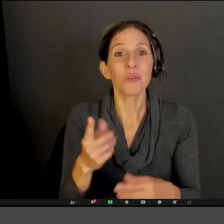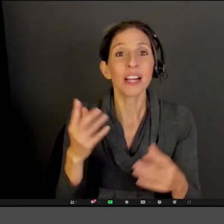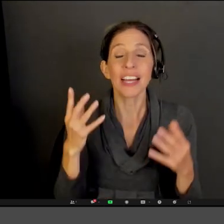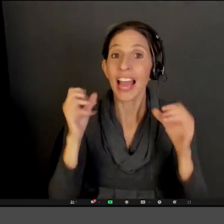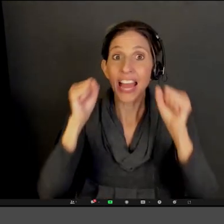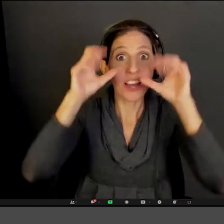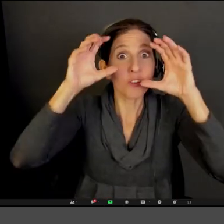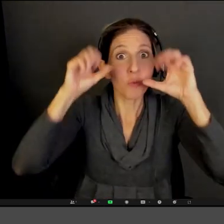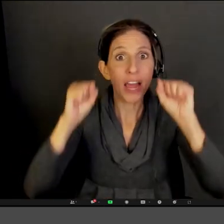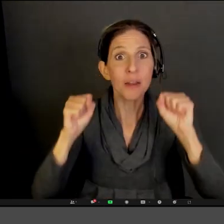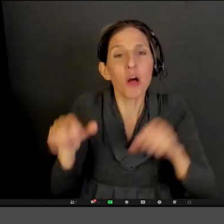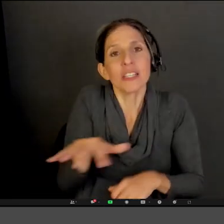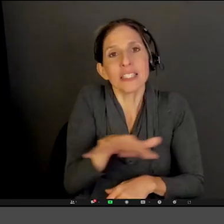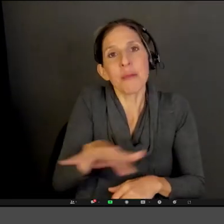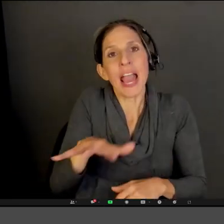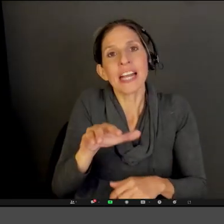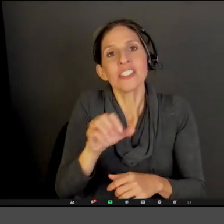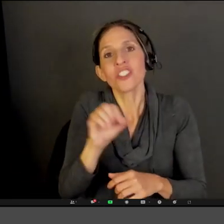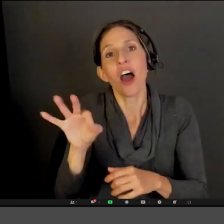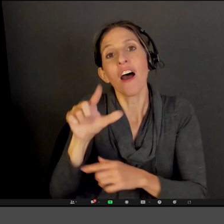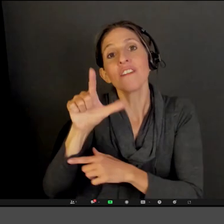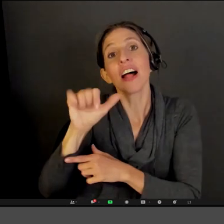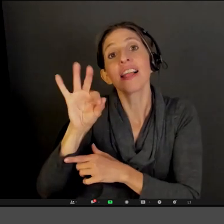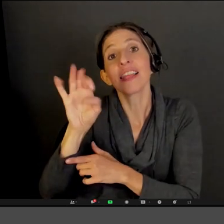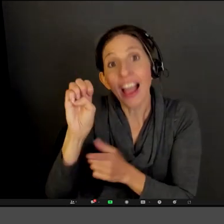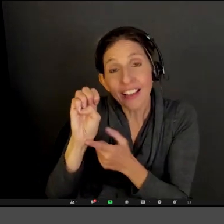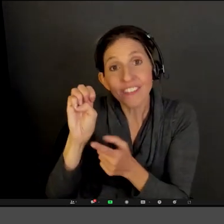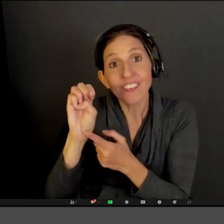A LIFE THAT'S FLOURISHING, A LIFE THAT IT'S NOT BURIED,